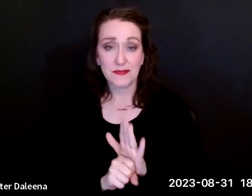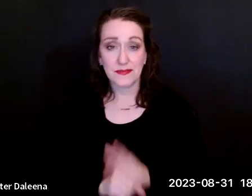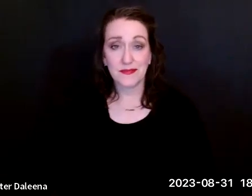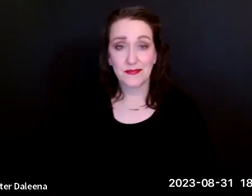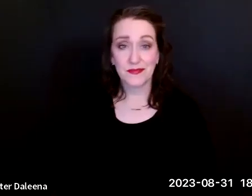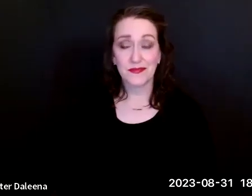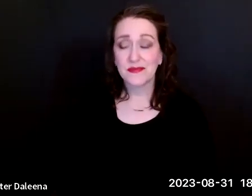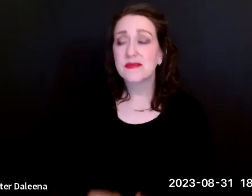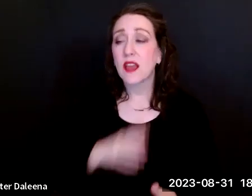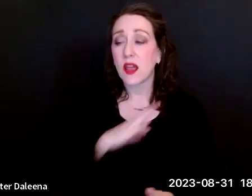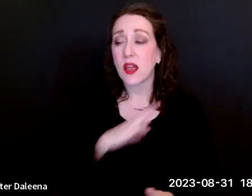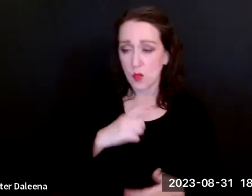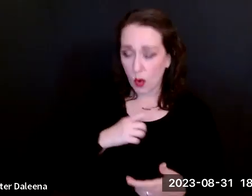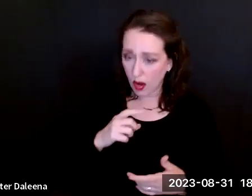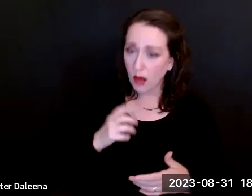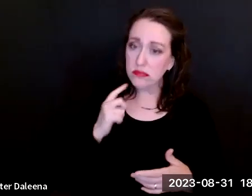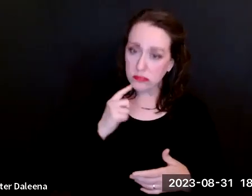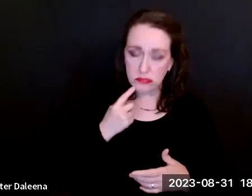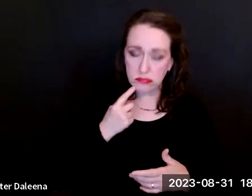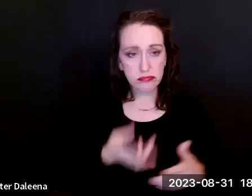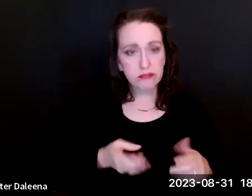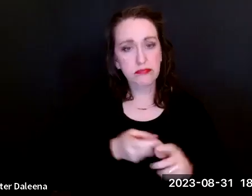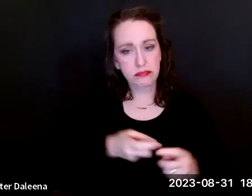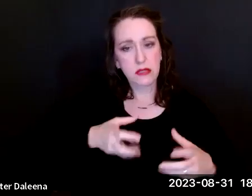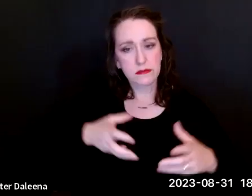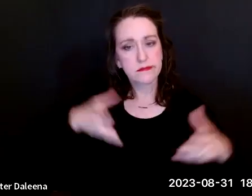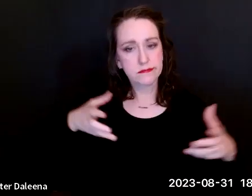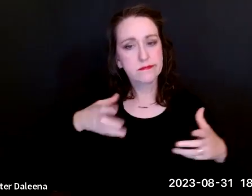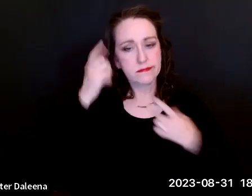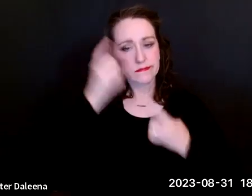while the board did significantly expand the state's considered equivalent to Washington